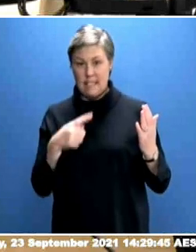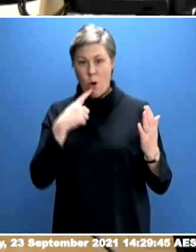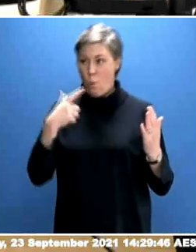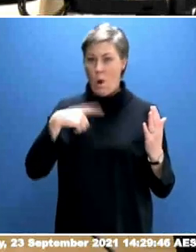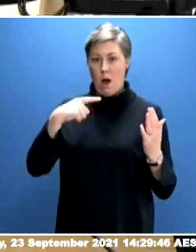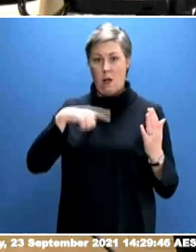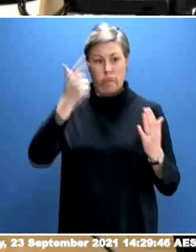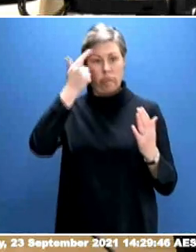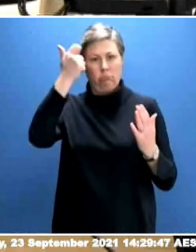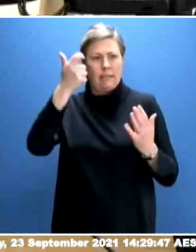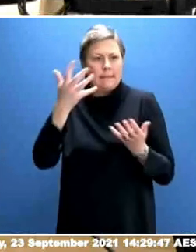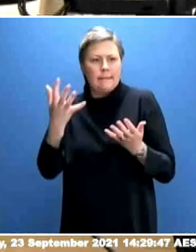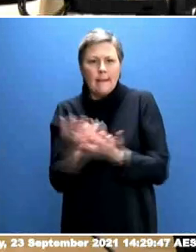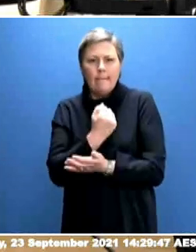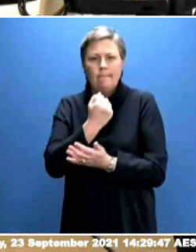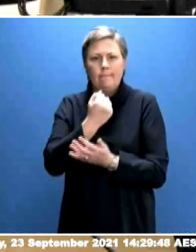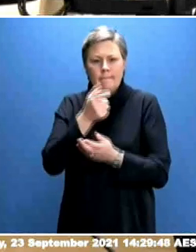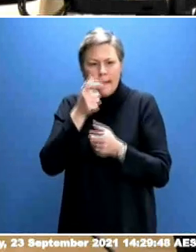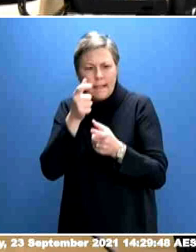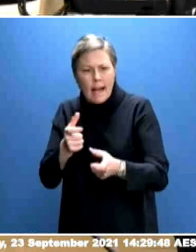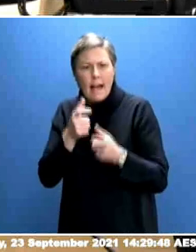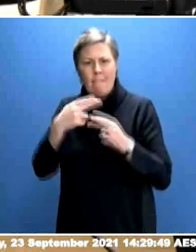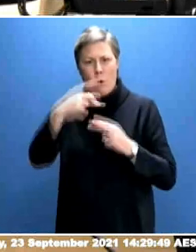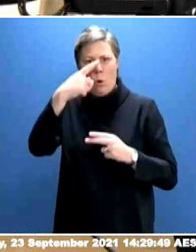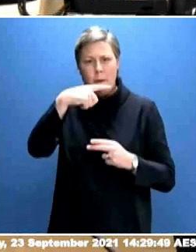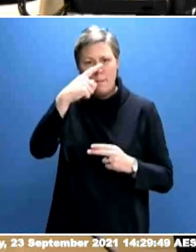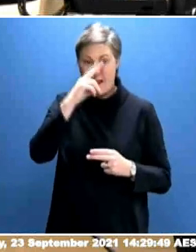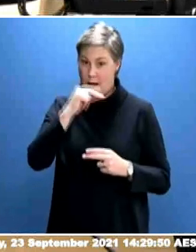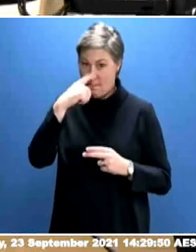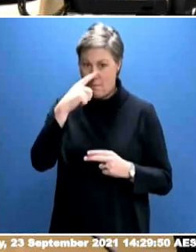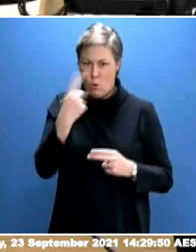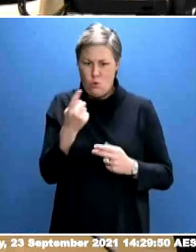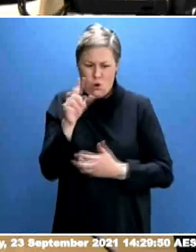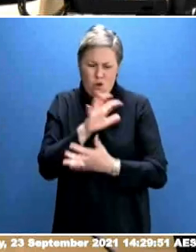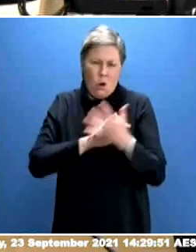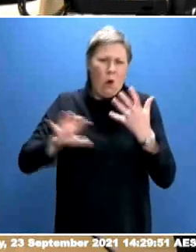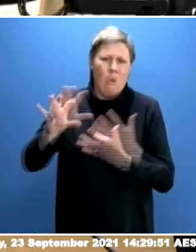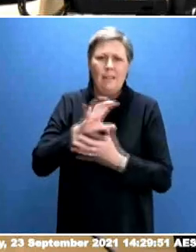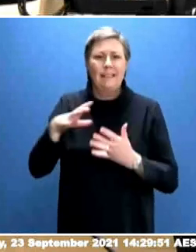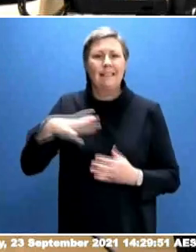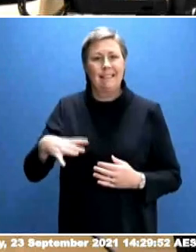a safe place of care for young people with extremely complex needs and a demonstrated